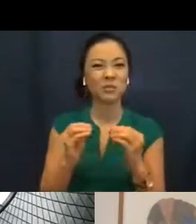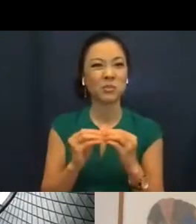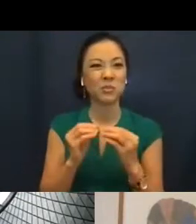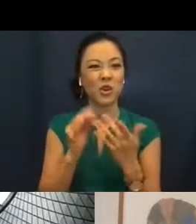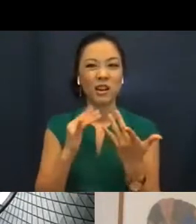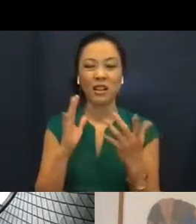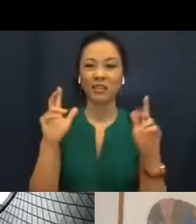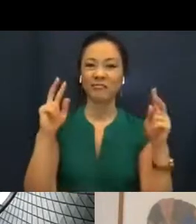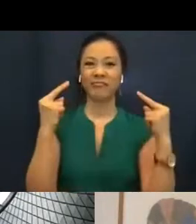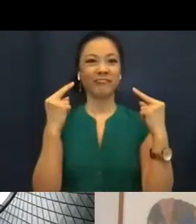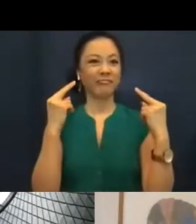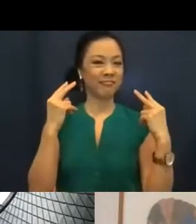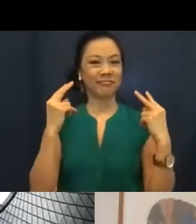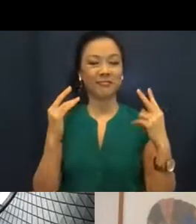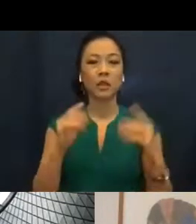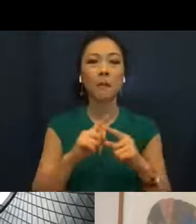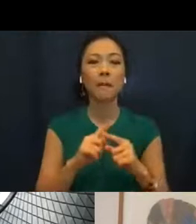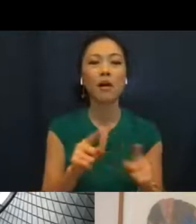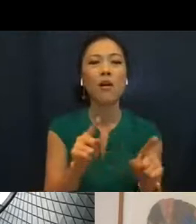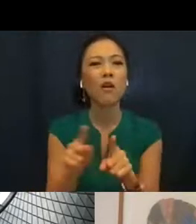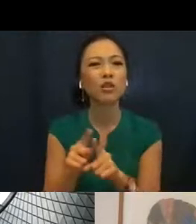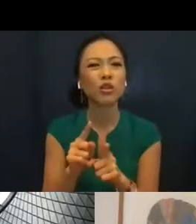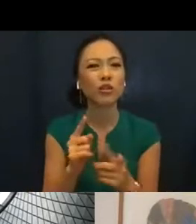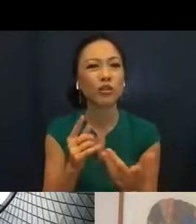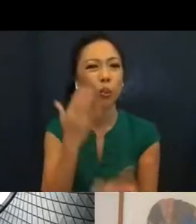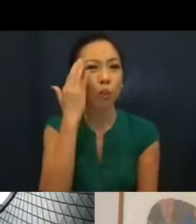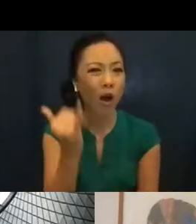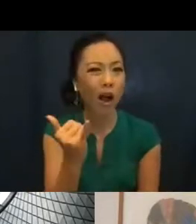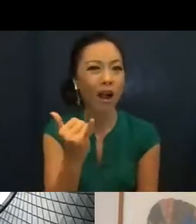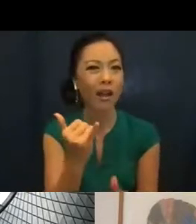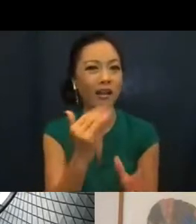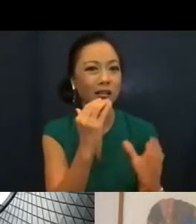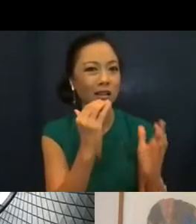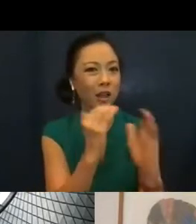of why are we doing it, if it is communication, how can we go back, what and